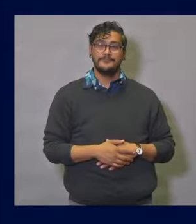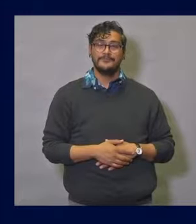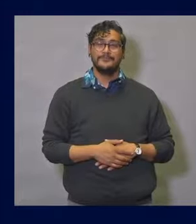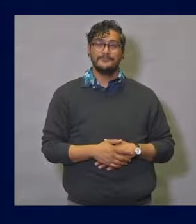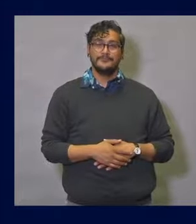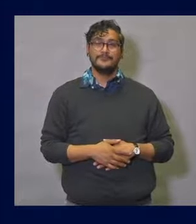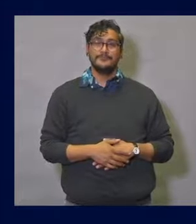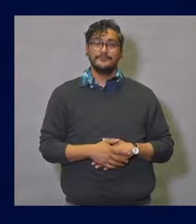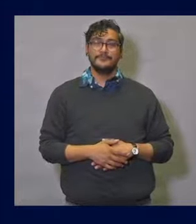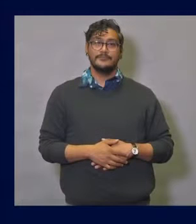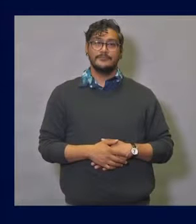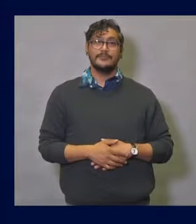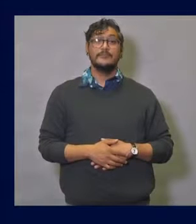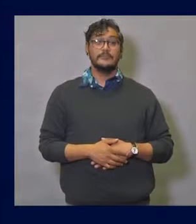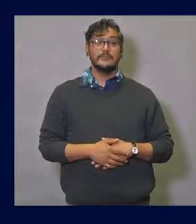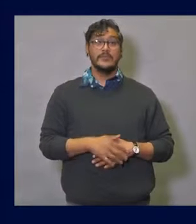VACCINATIONS.